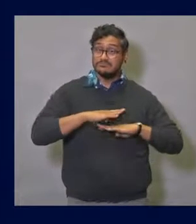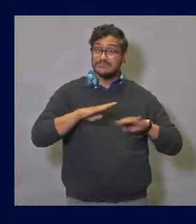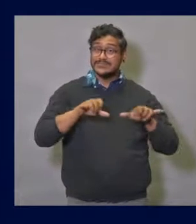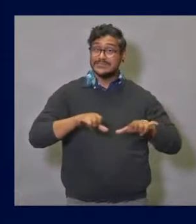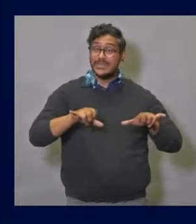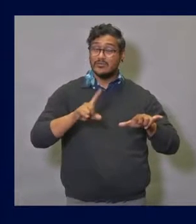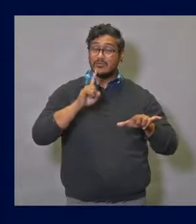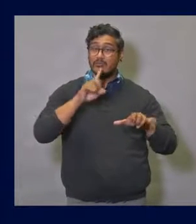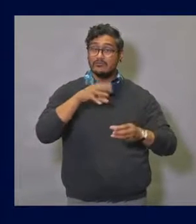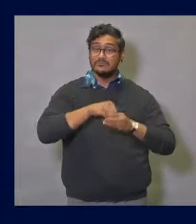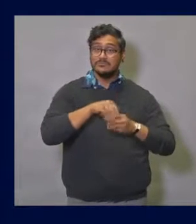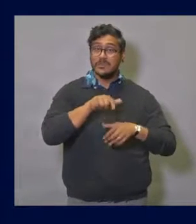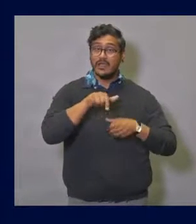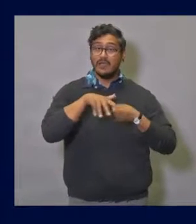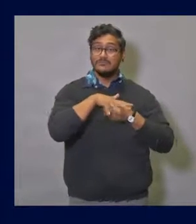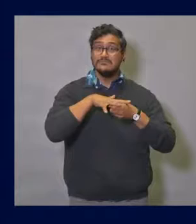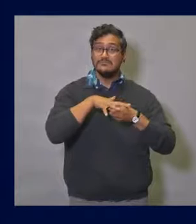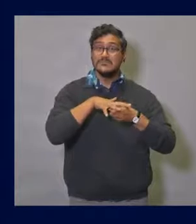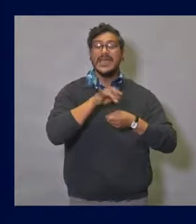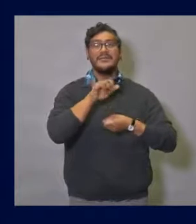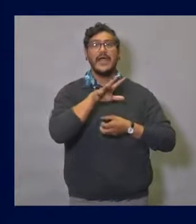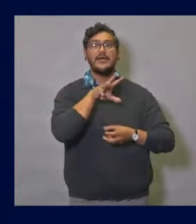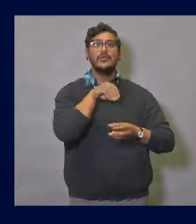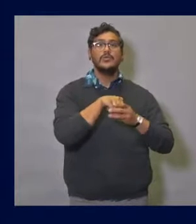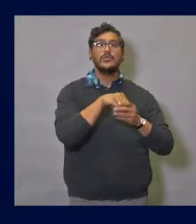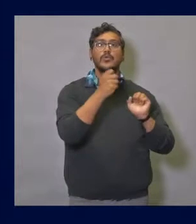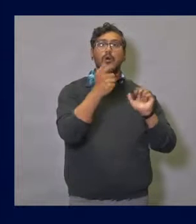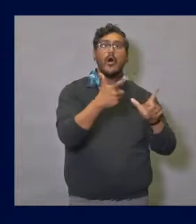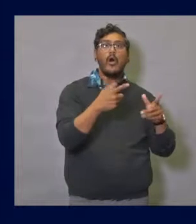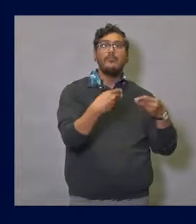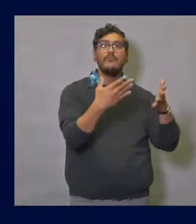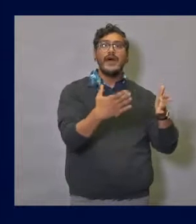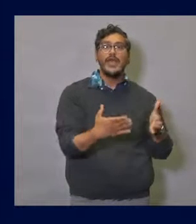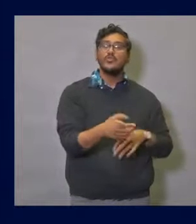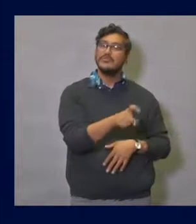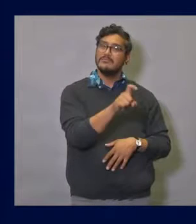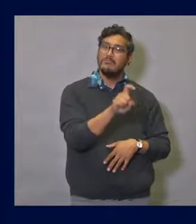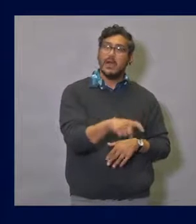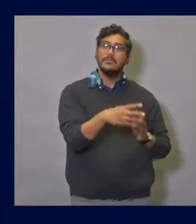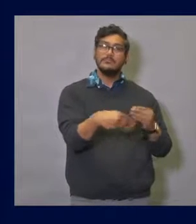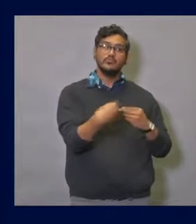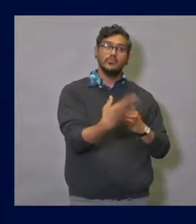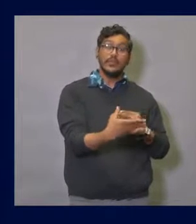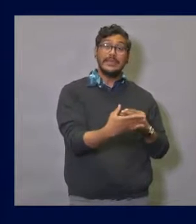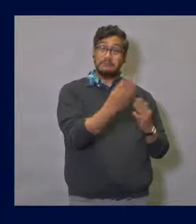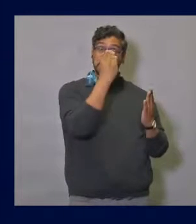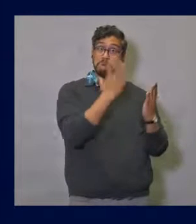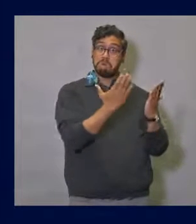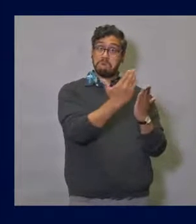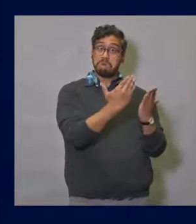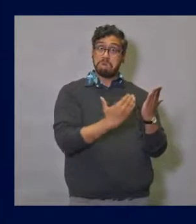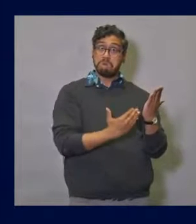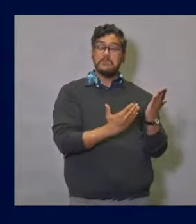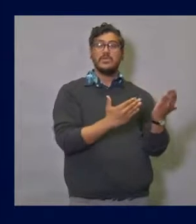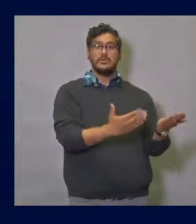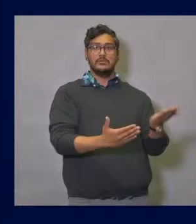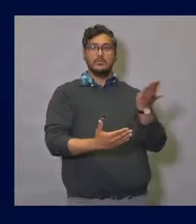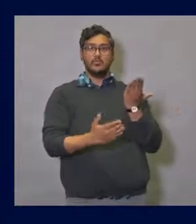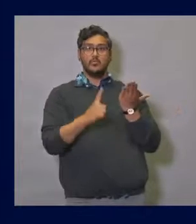ESTATAL.